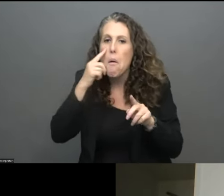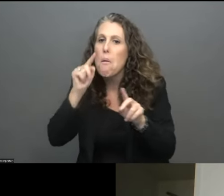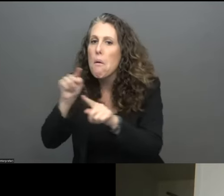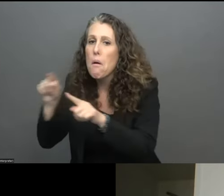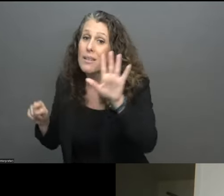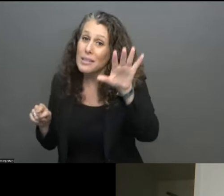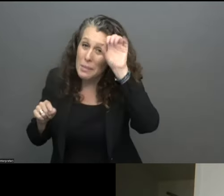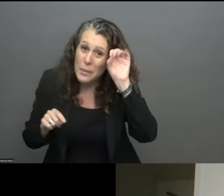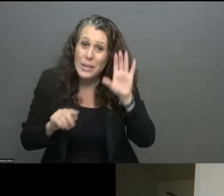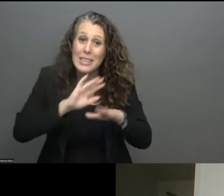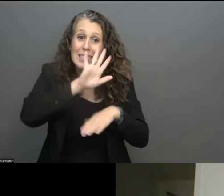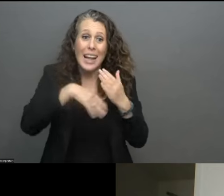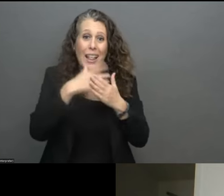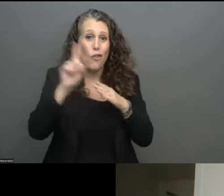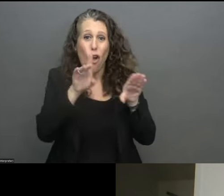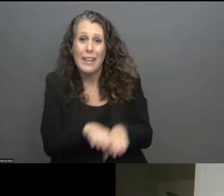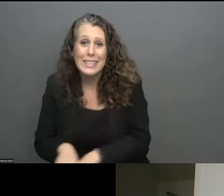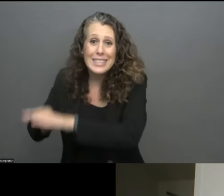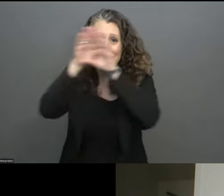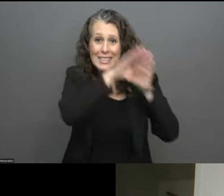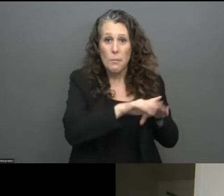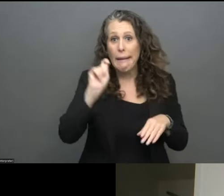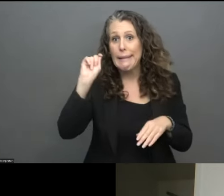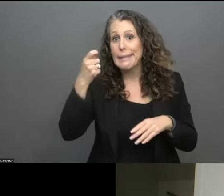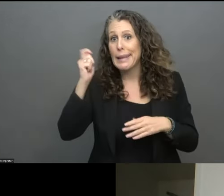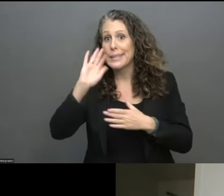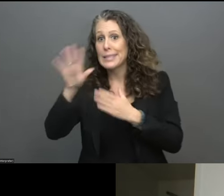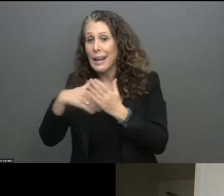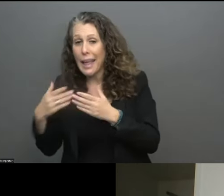10:33:10 like in a sign language is not the same as a Nigerian sign language, but what